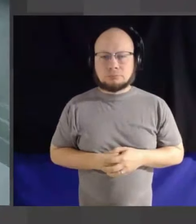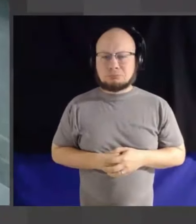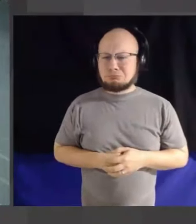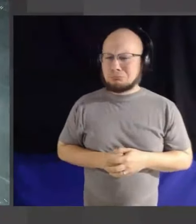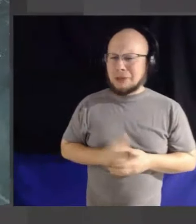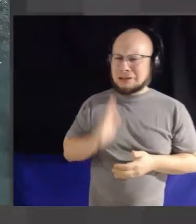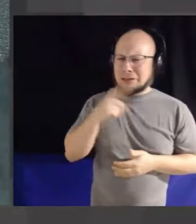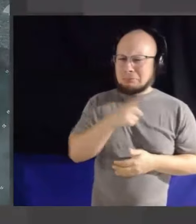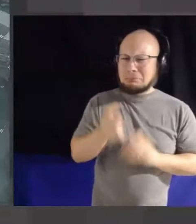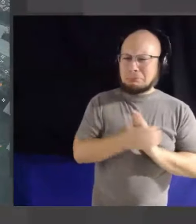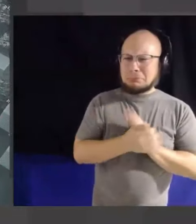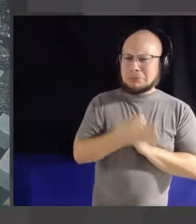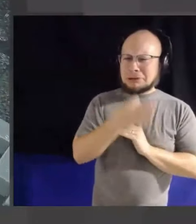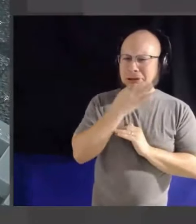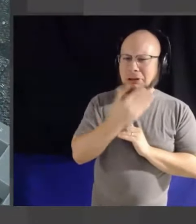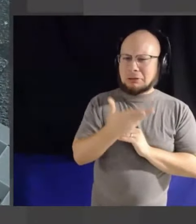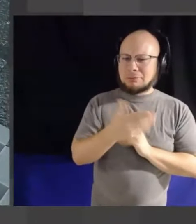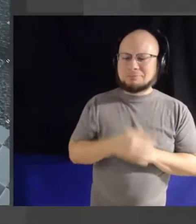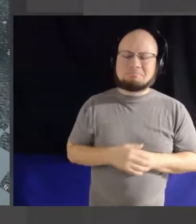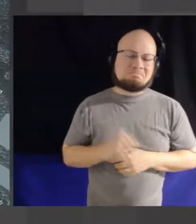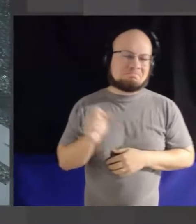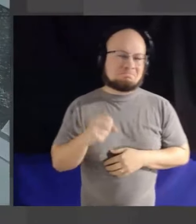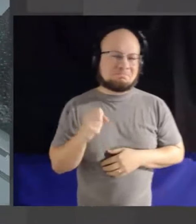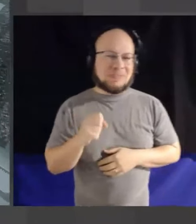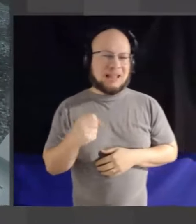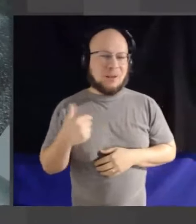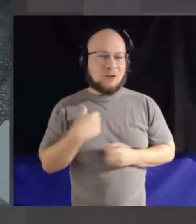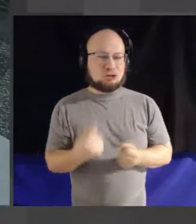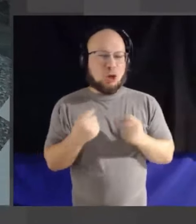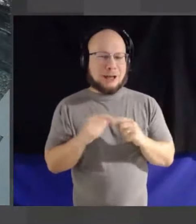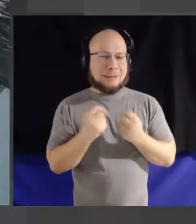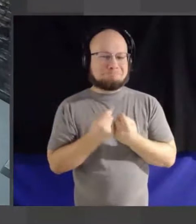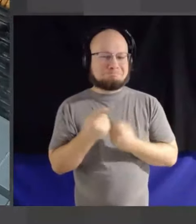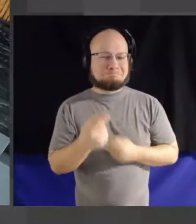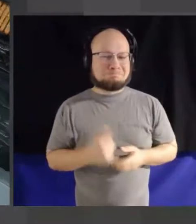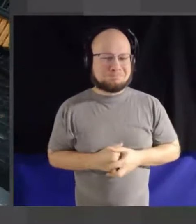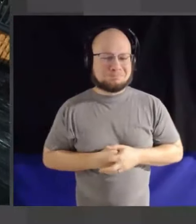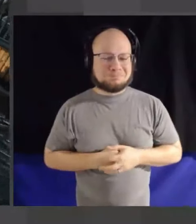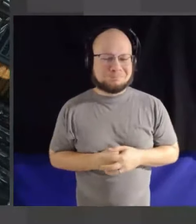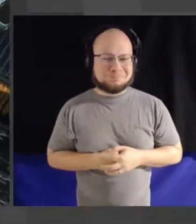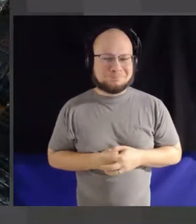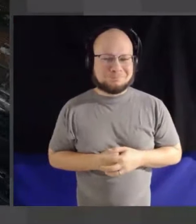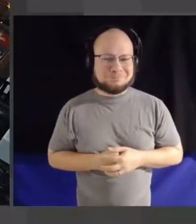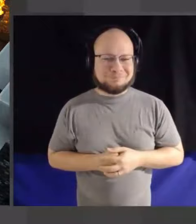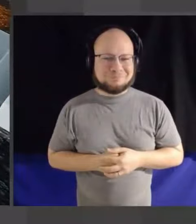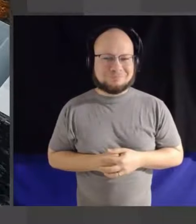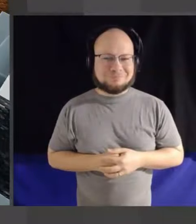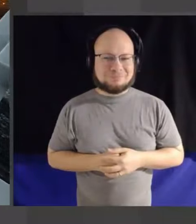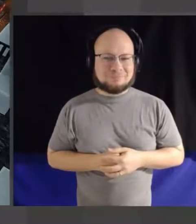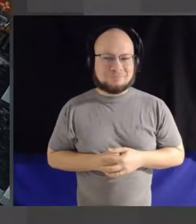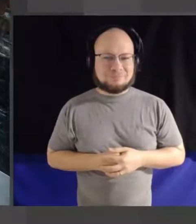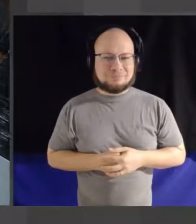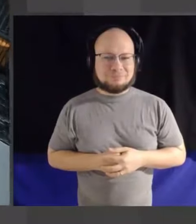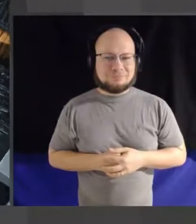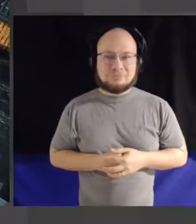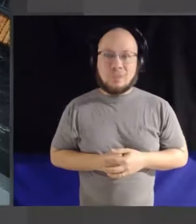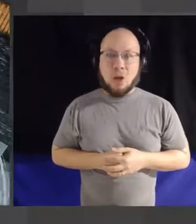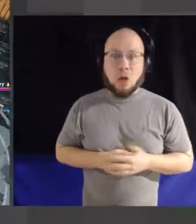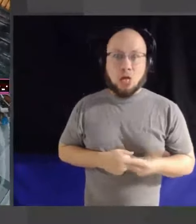COMBAT OTHERWISE. THEY ARE DOING A PRETTY GOOD JOB.